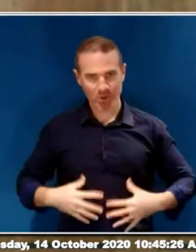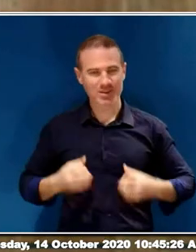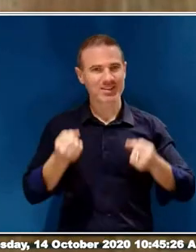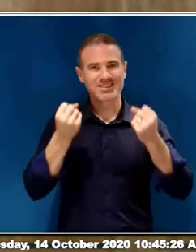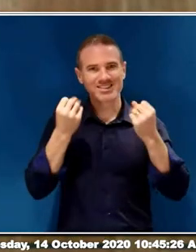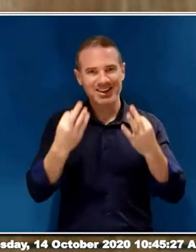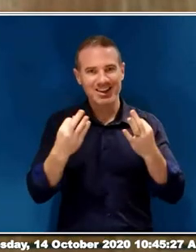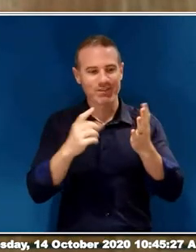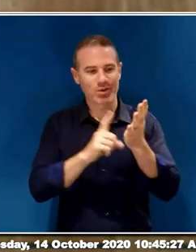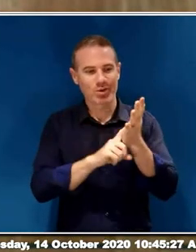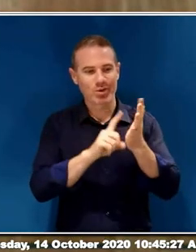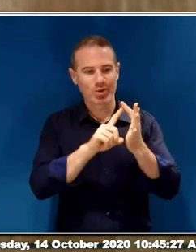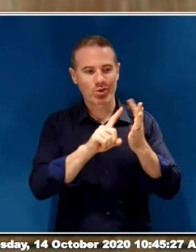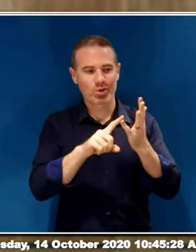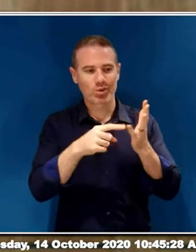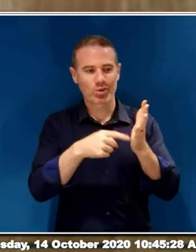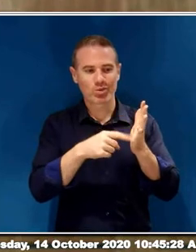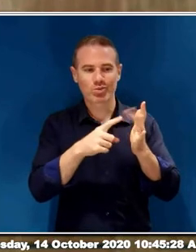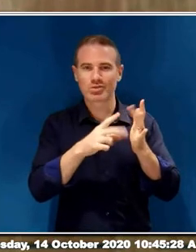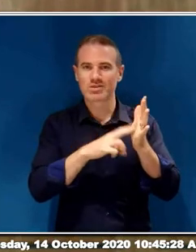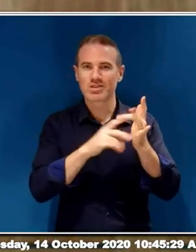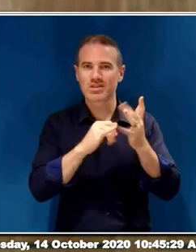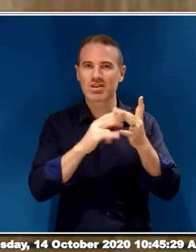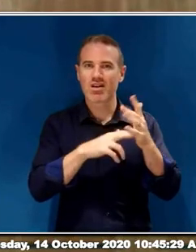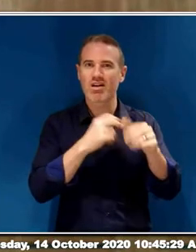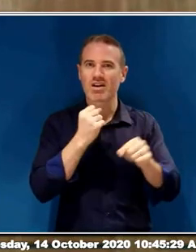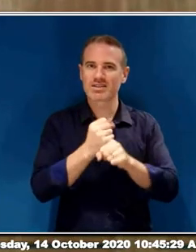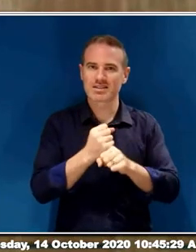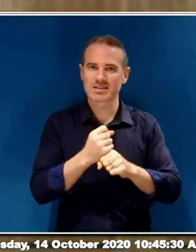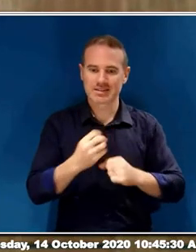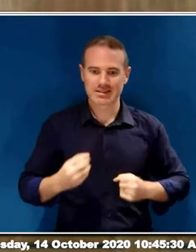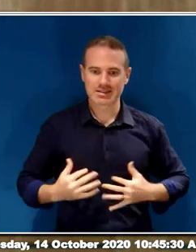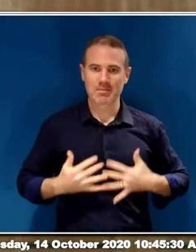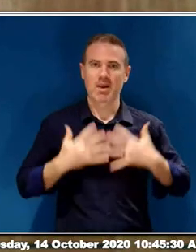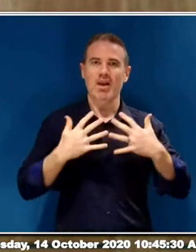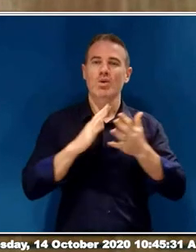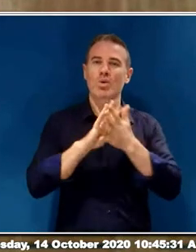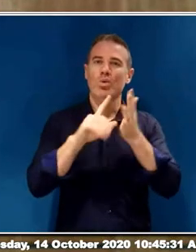which is responsible for the manufacturing of testosterone.